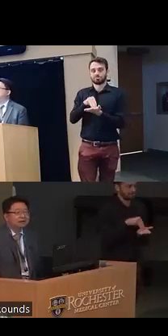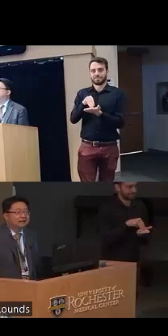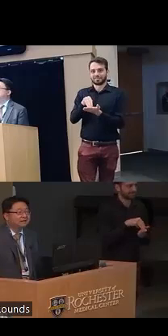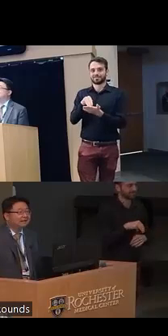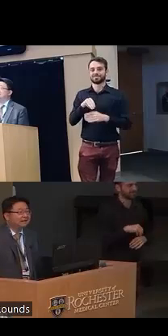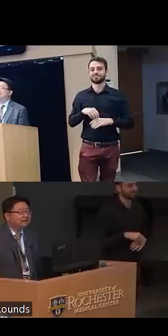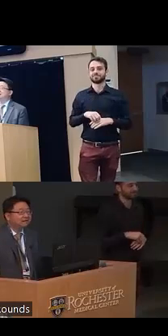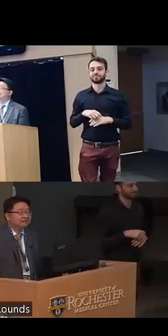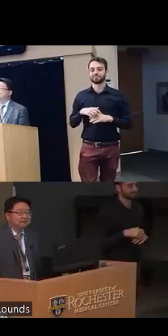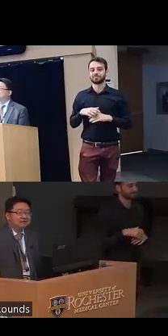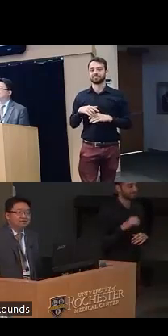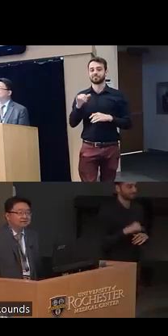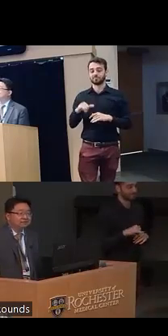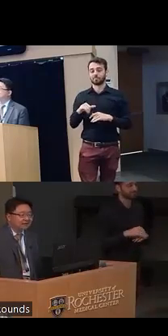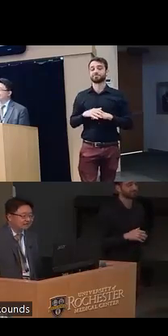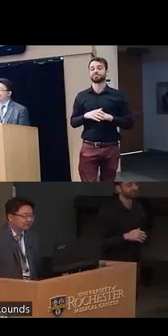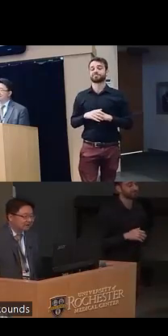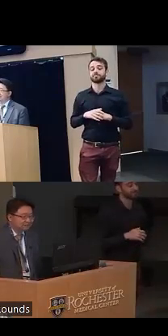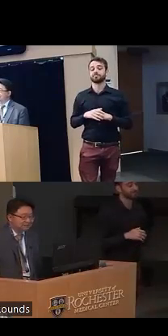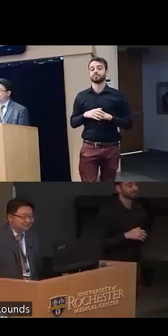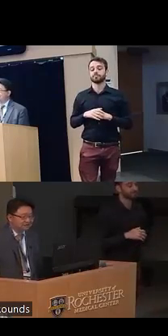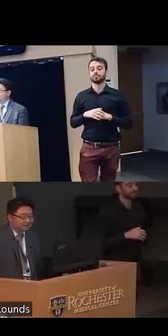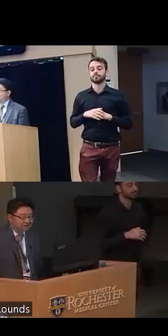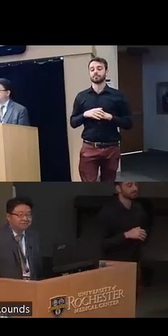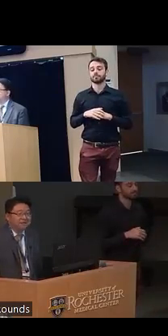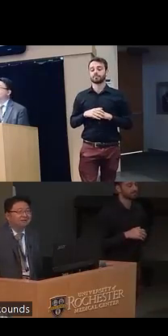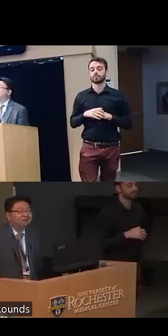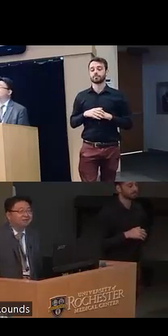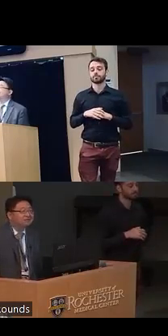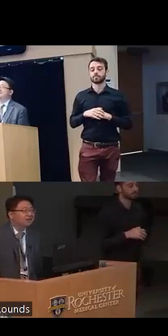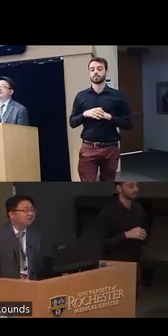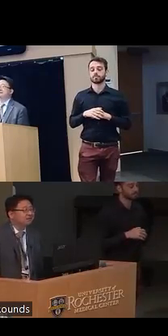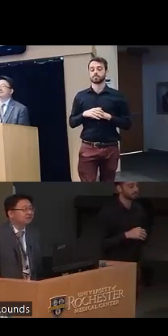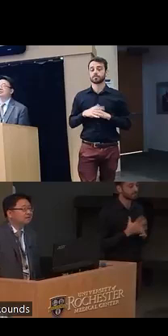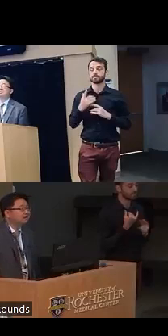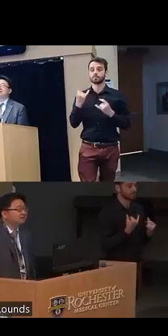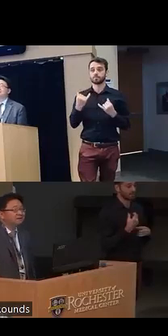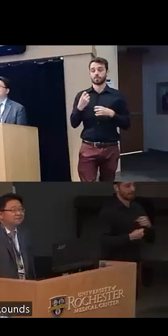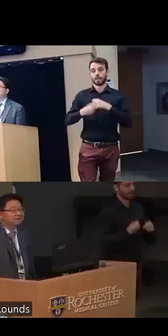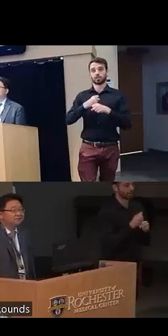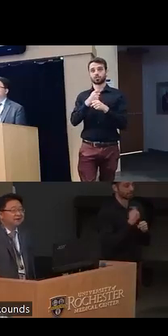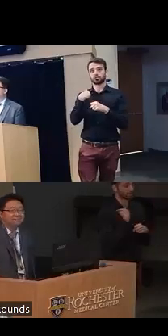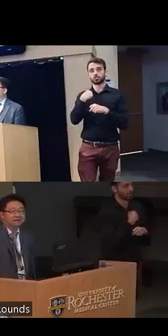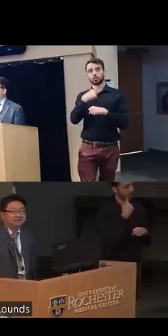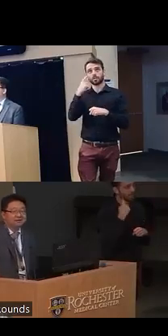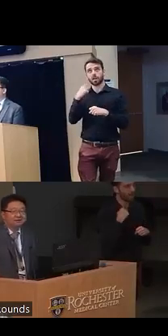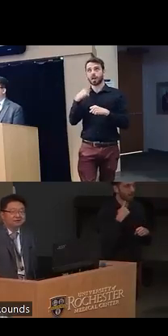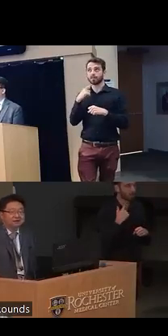and uh and in fact we probably did a little better because we had to come up with five million dollar